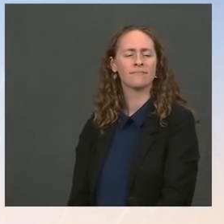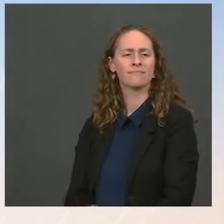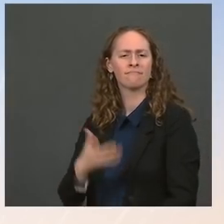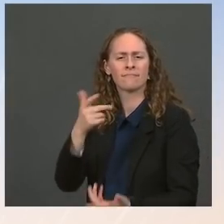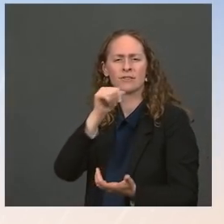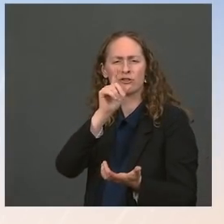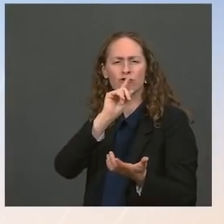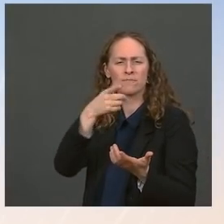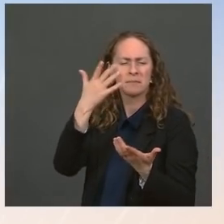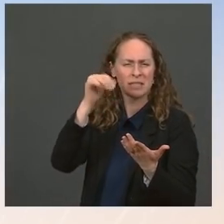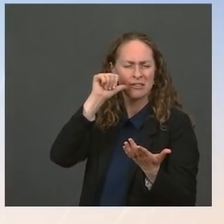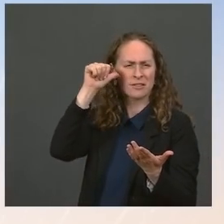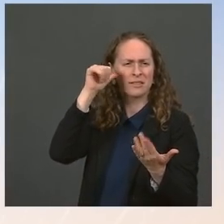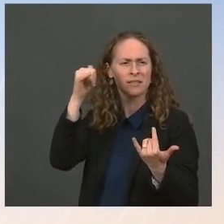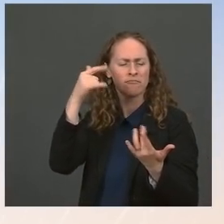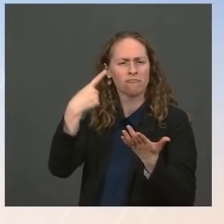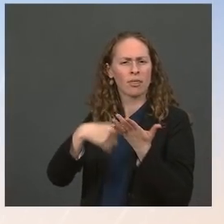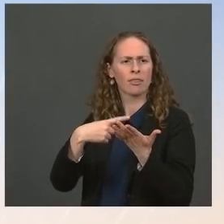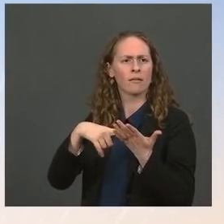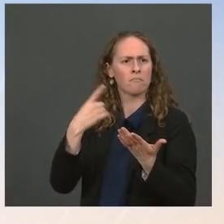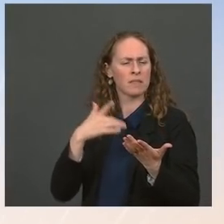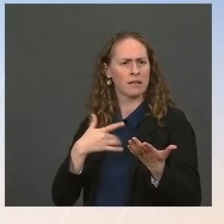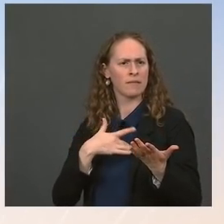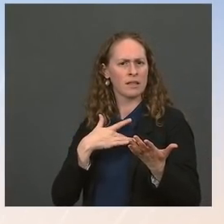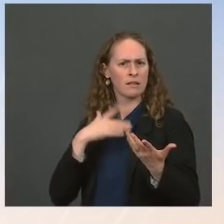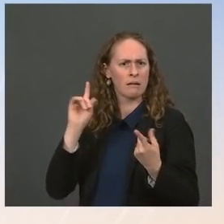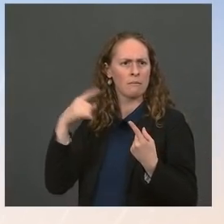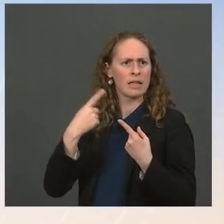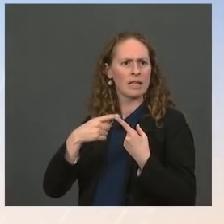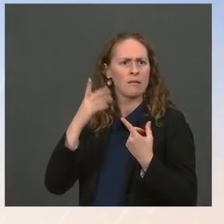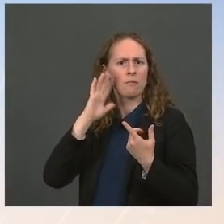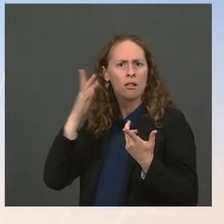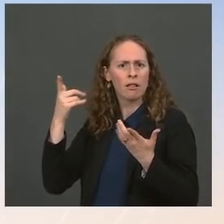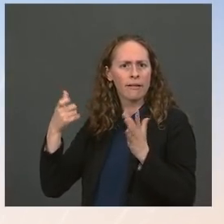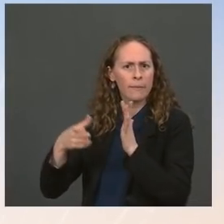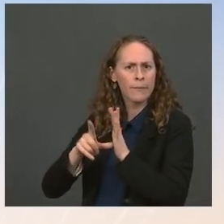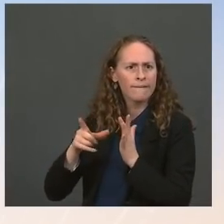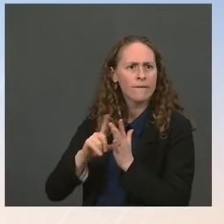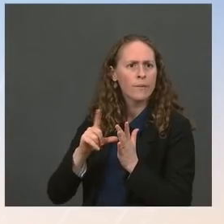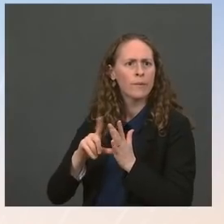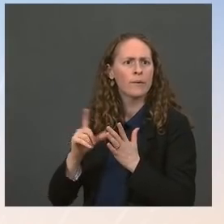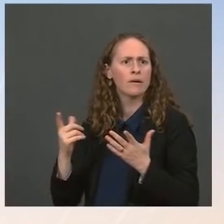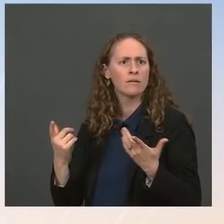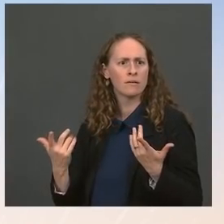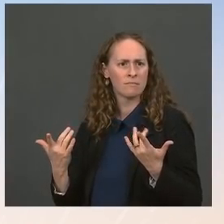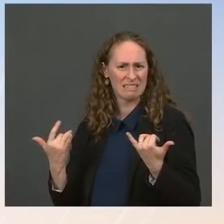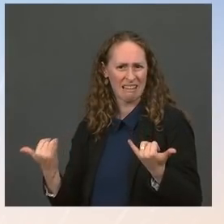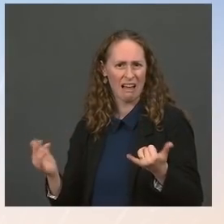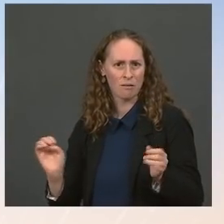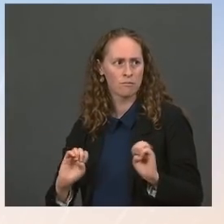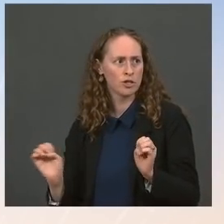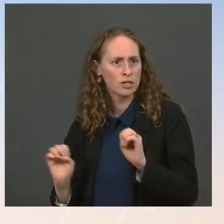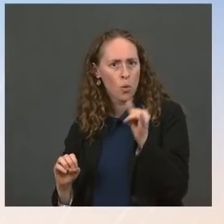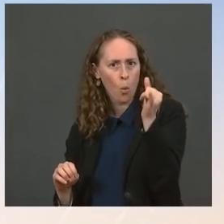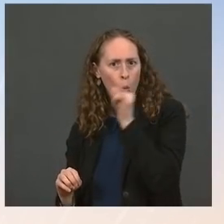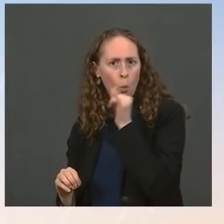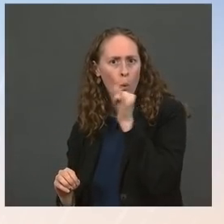how long you think it will take for the White House to review since this is an emergency situation and has been framed as such.